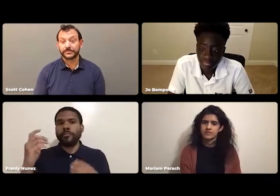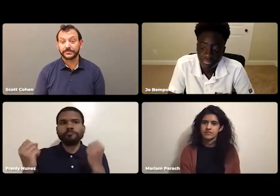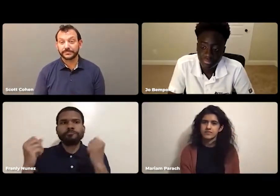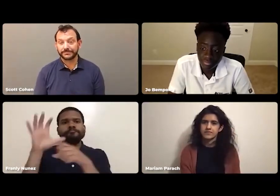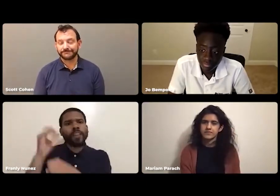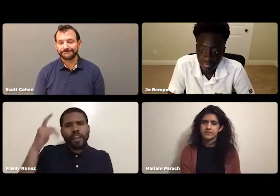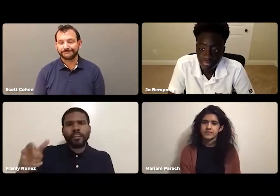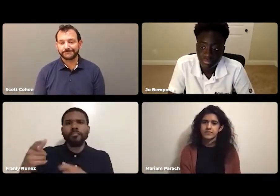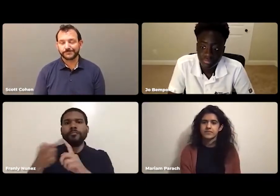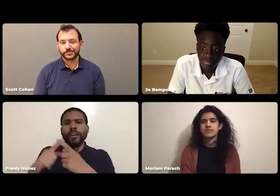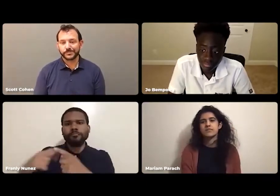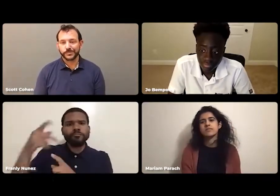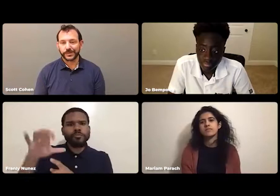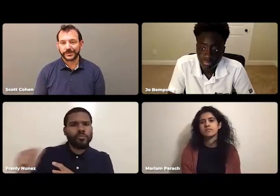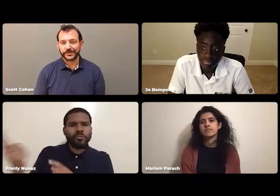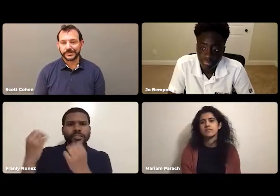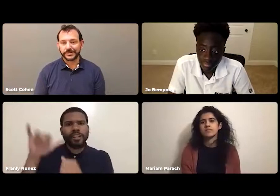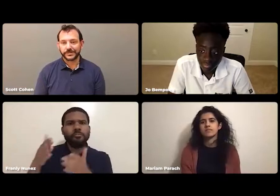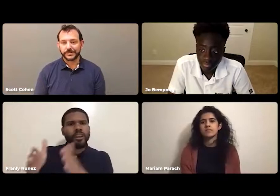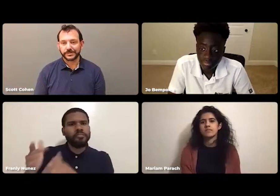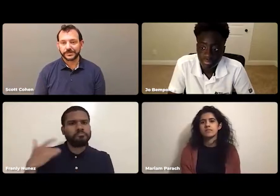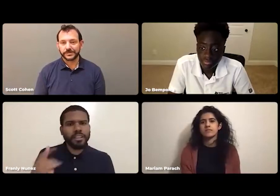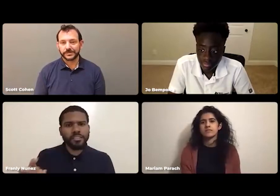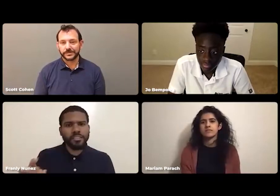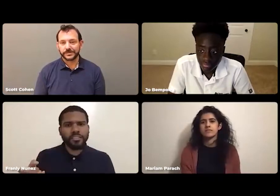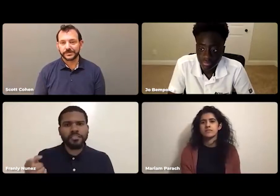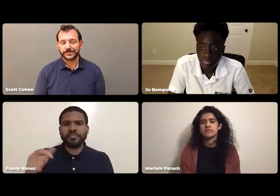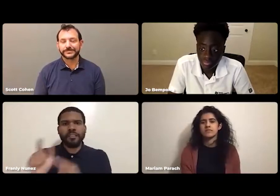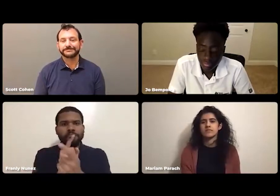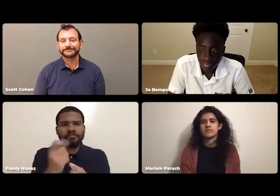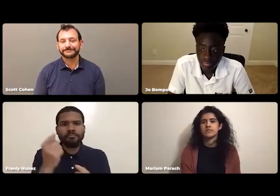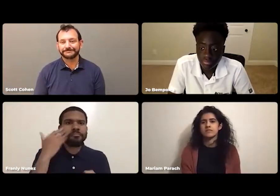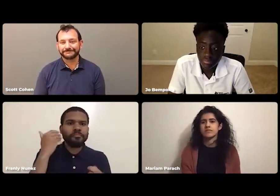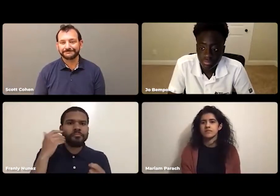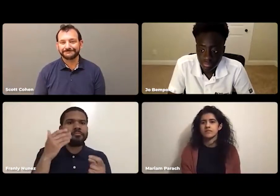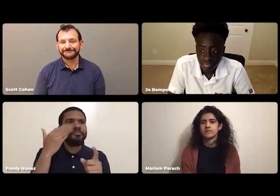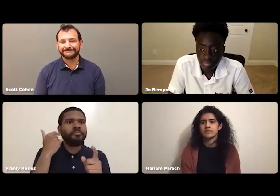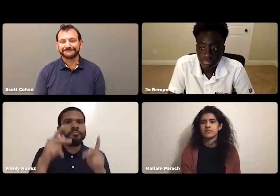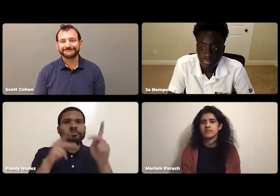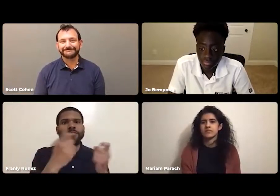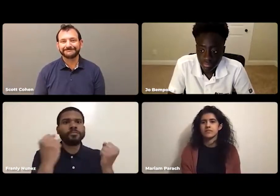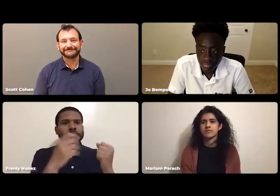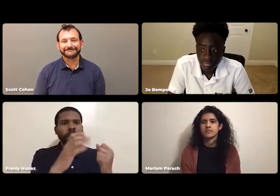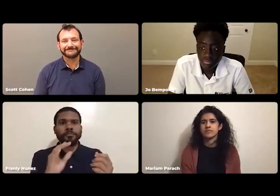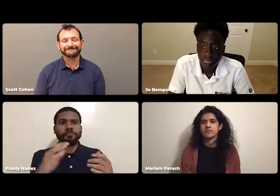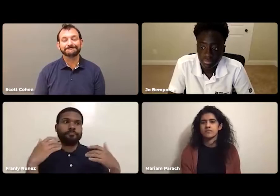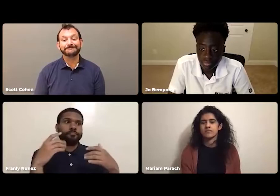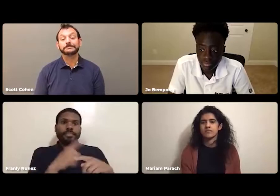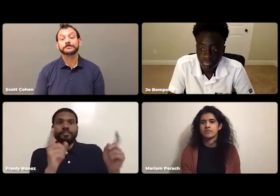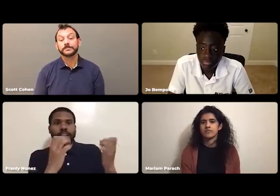All students have different signing styles.